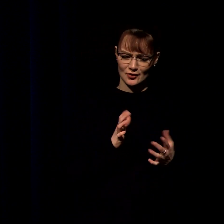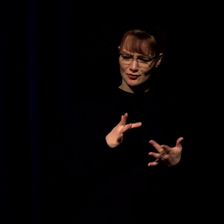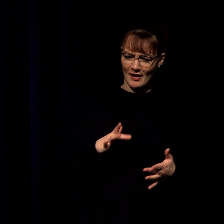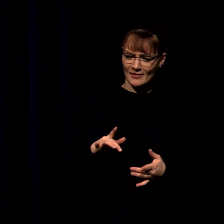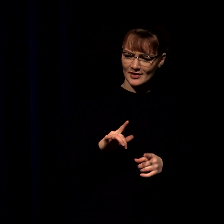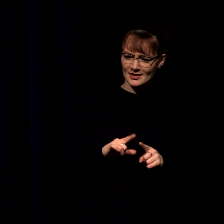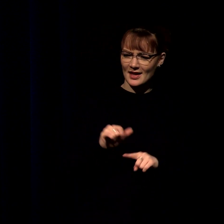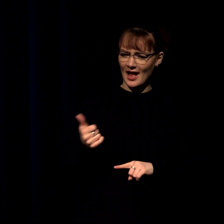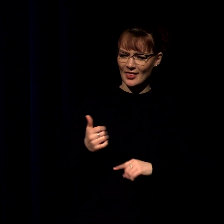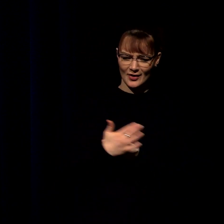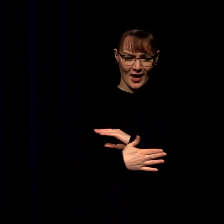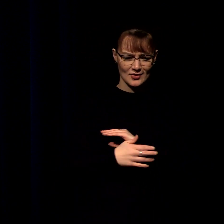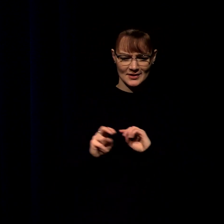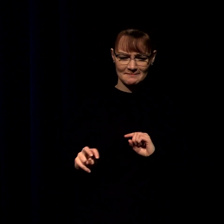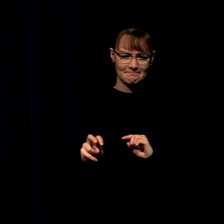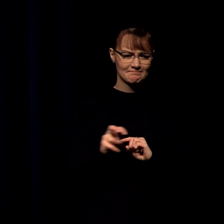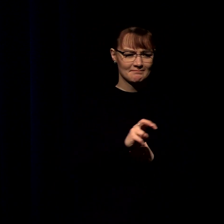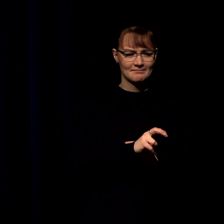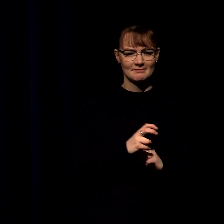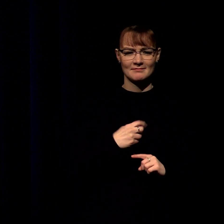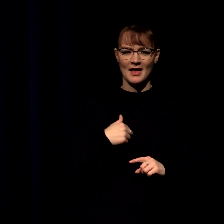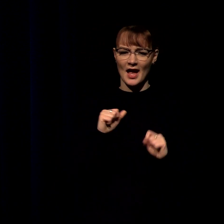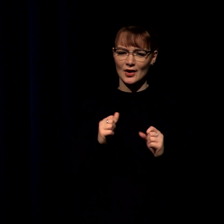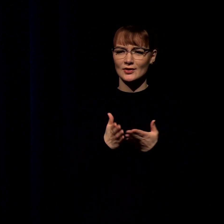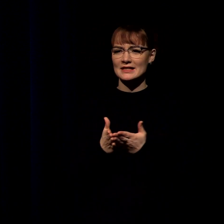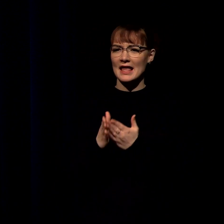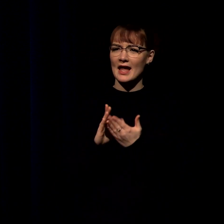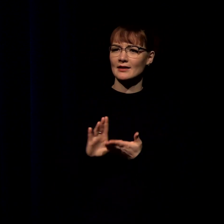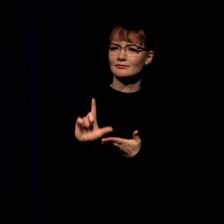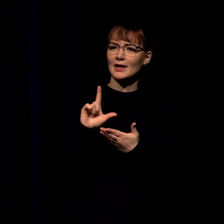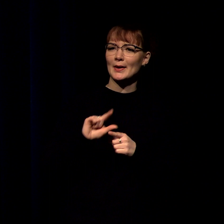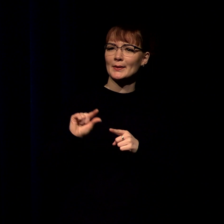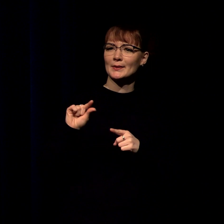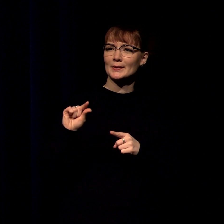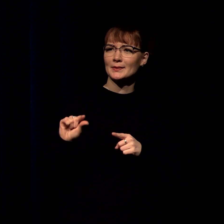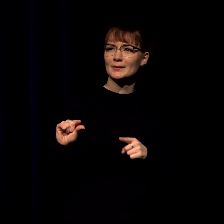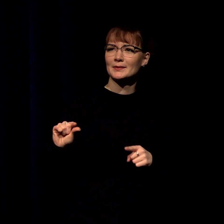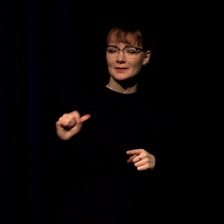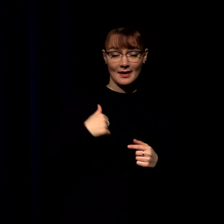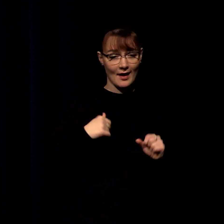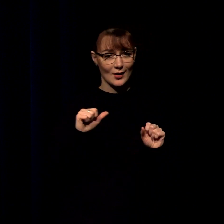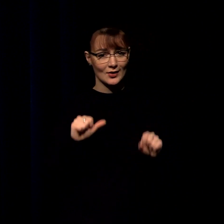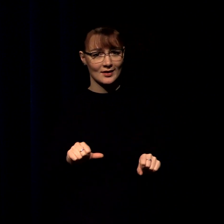calling me I could set the way, make my great escape